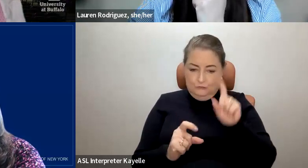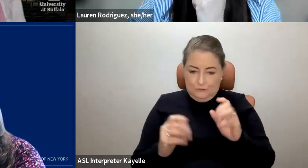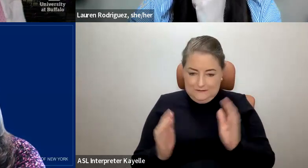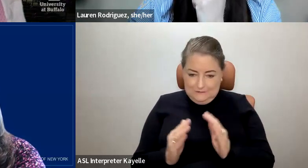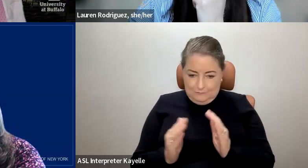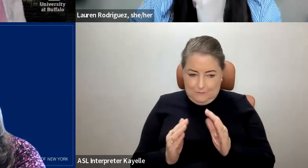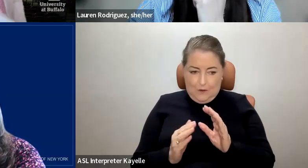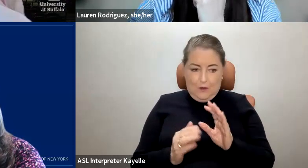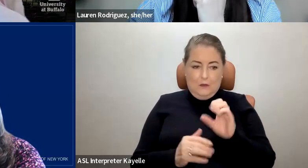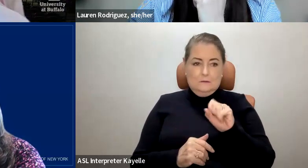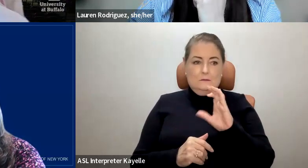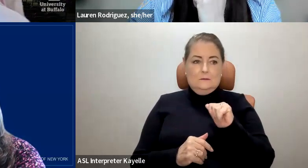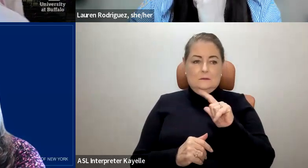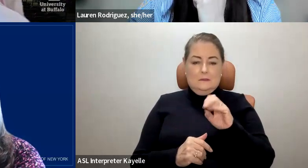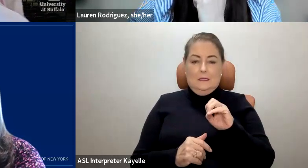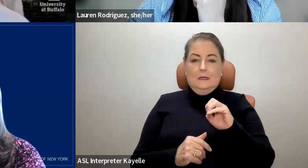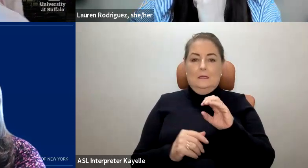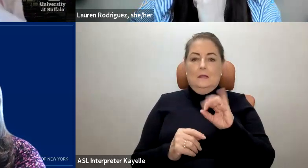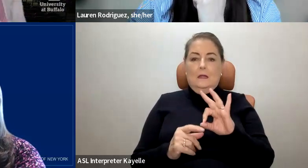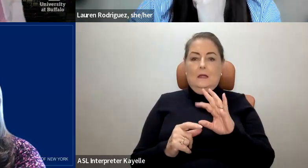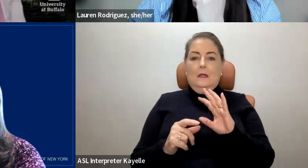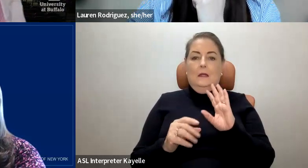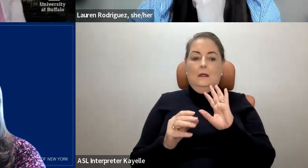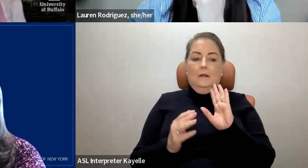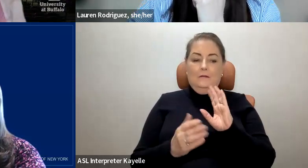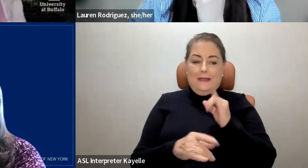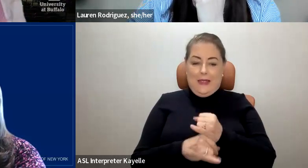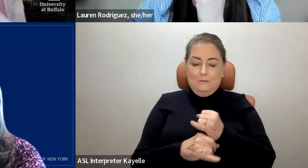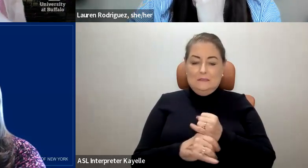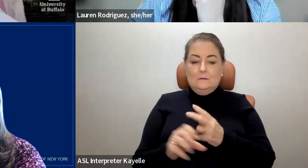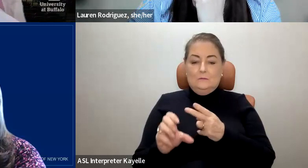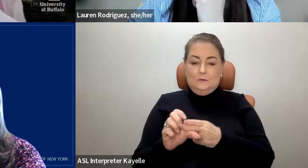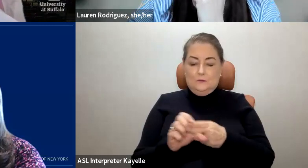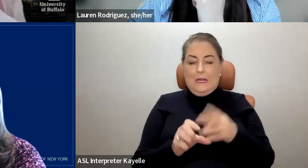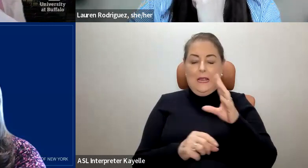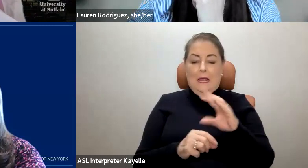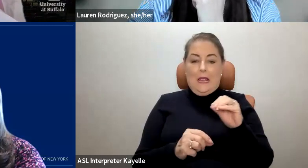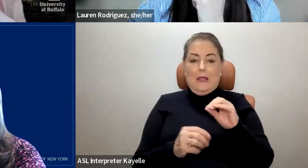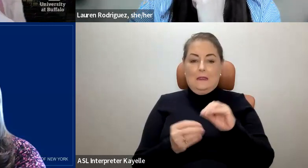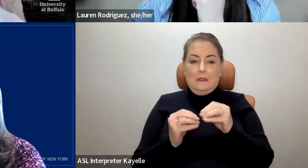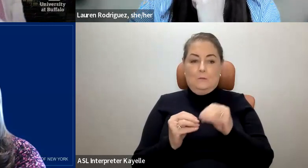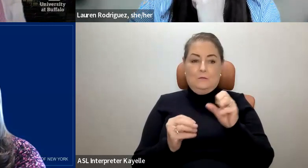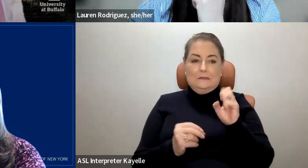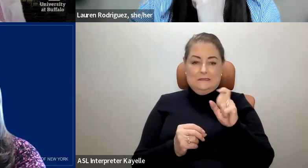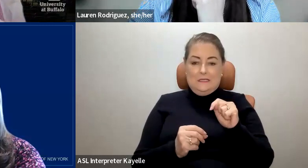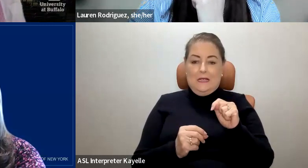both in terms of the number of campuses participating, and the set of tools we're looking at, and almost looking at as a pilot